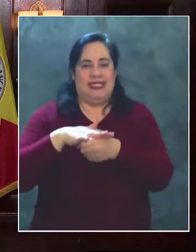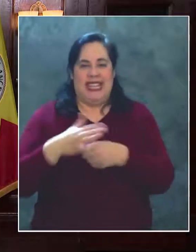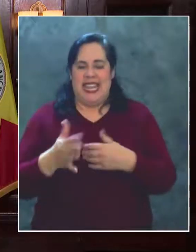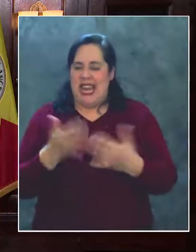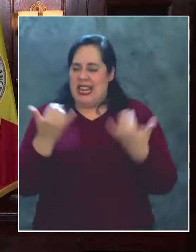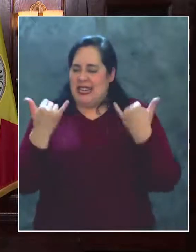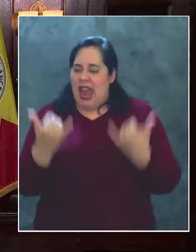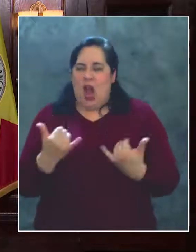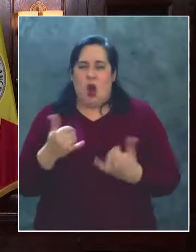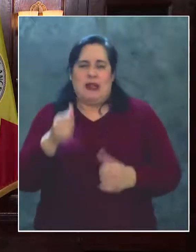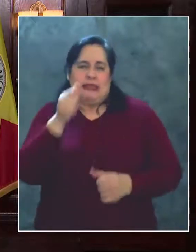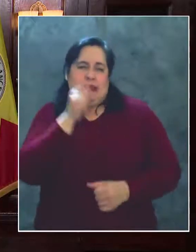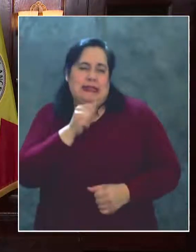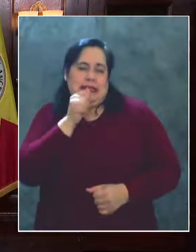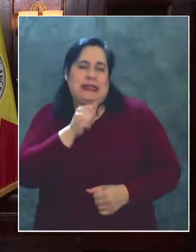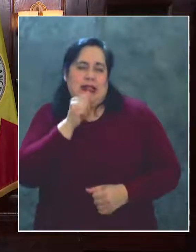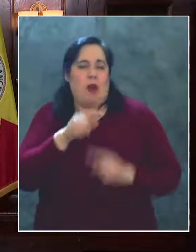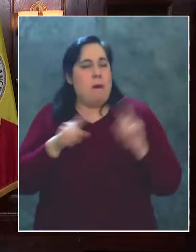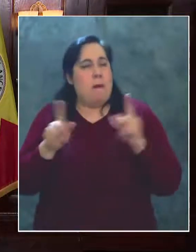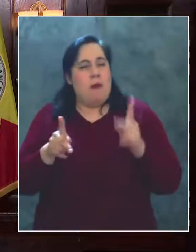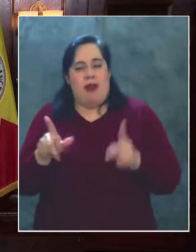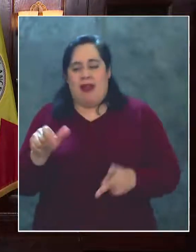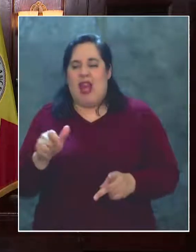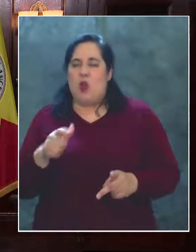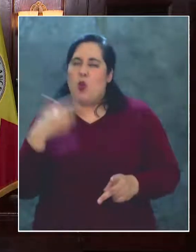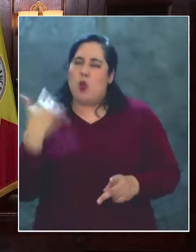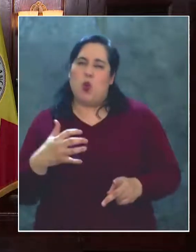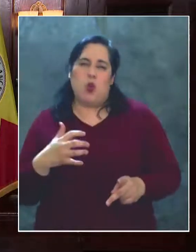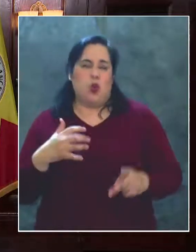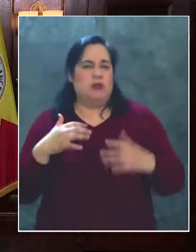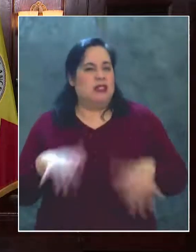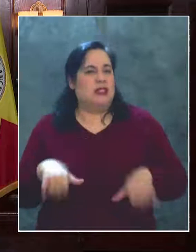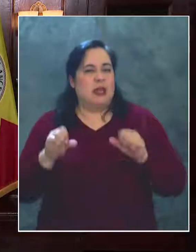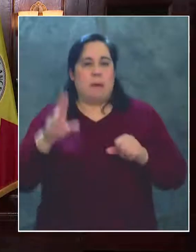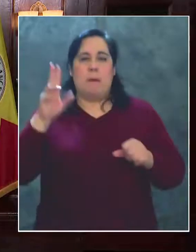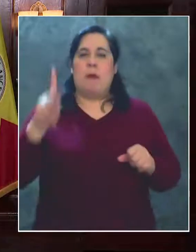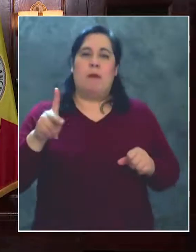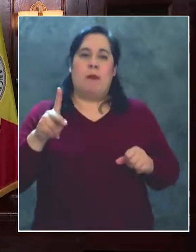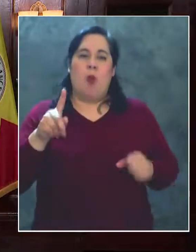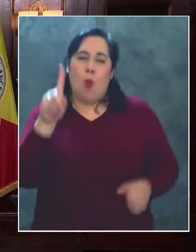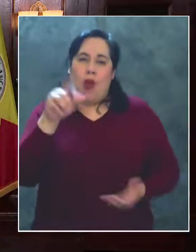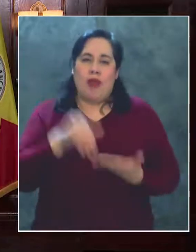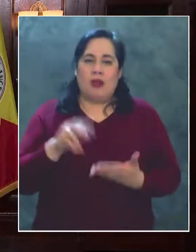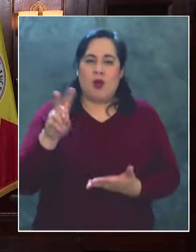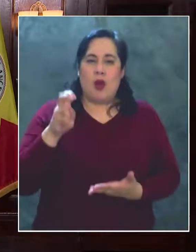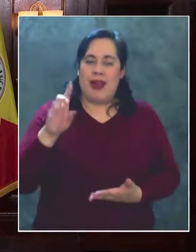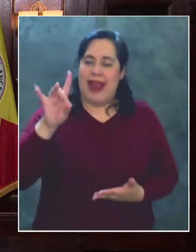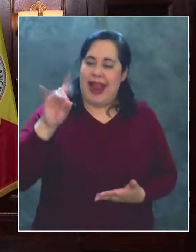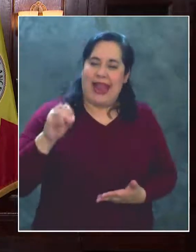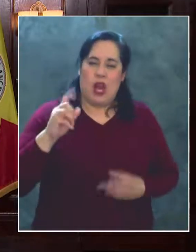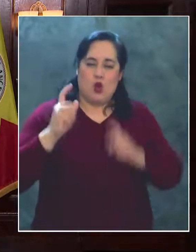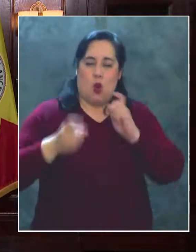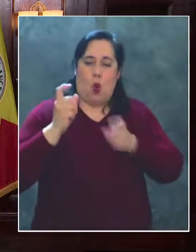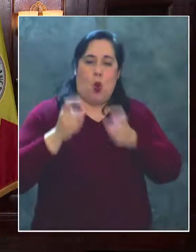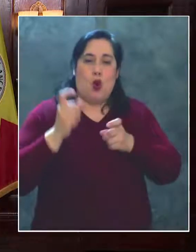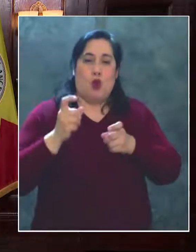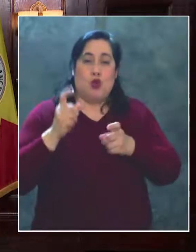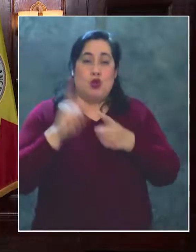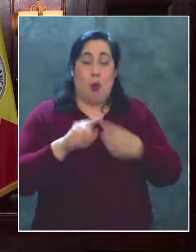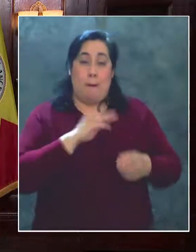IN THE SEASON OF SUFFERING, ANGELINOS HAVE GONE BEYOND THE CALL OF SERVICE, WITH 180,000